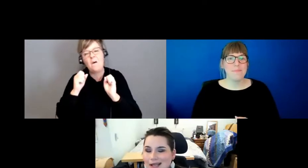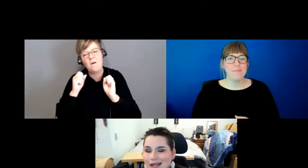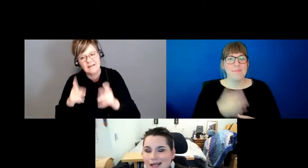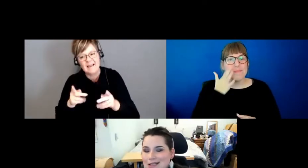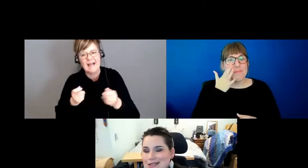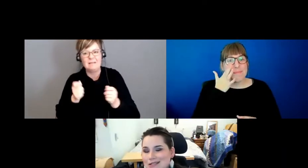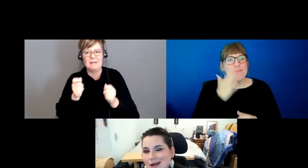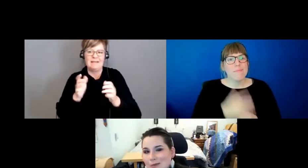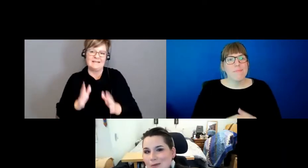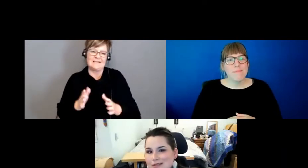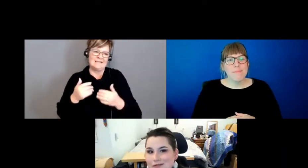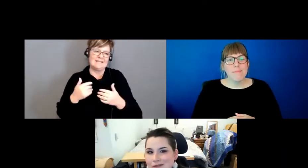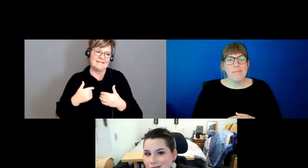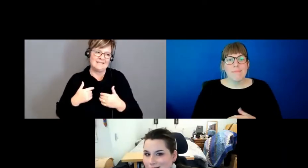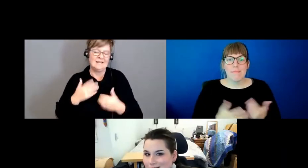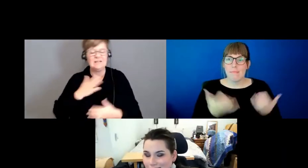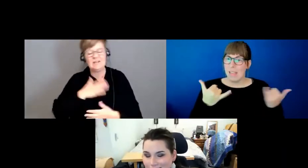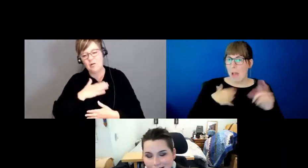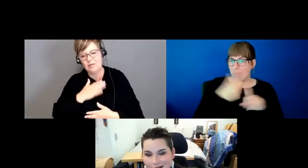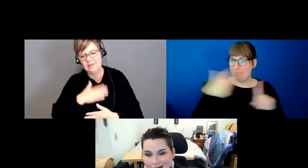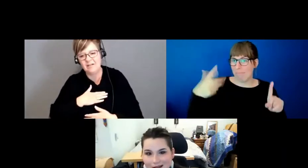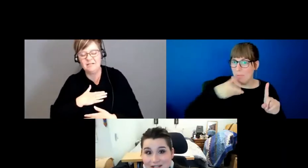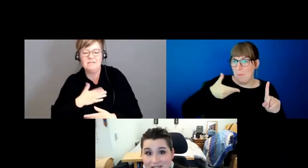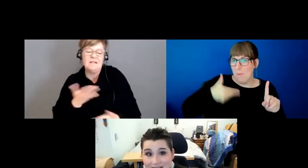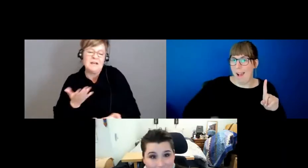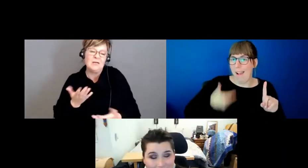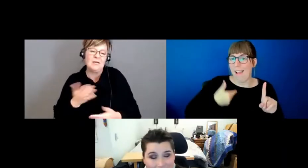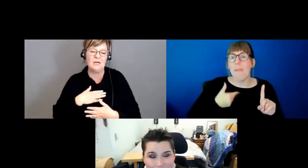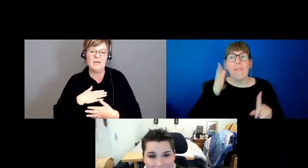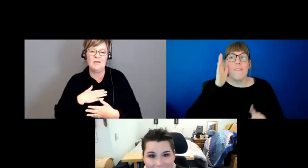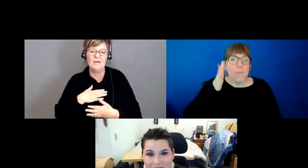GET A CHANCE TO TALK ABOUT MYSELF A LITTLE, I AM ACTUALLY IN THE MIDDLE OF WRITING A NEW